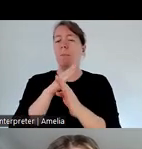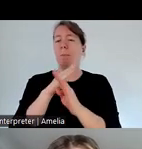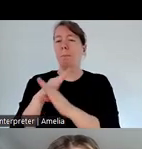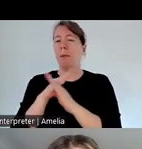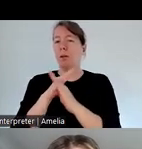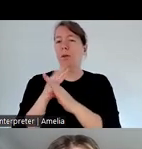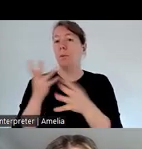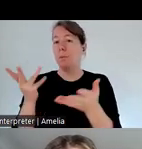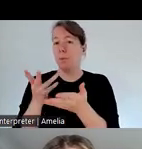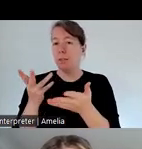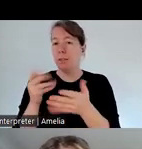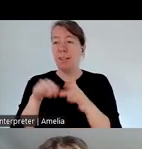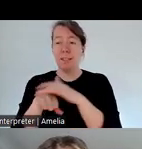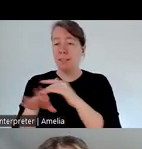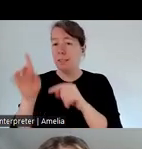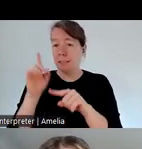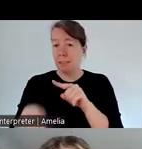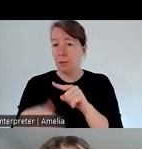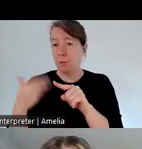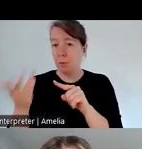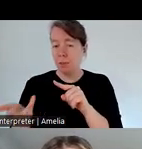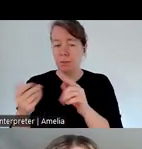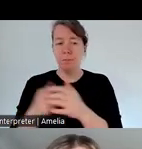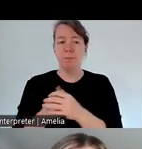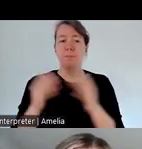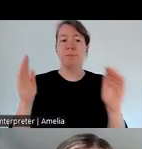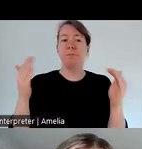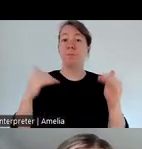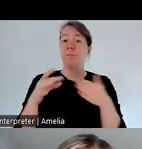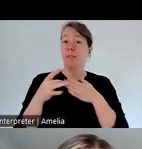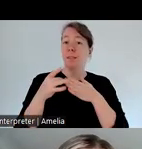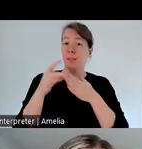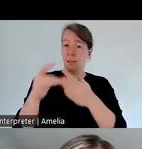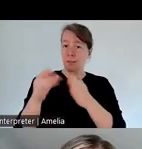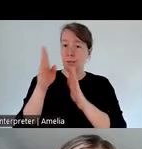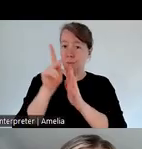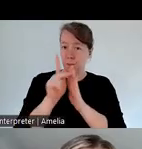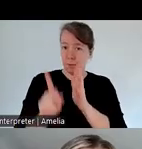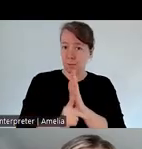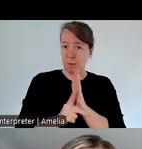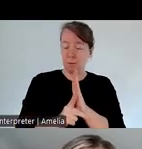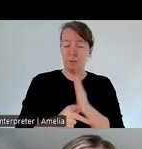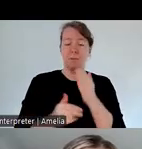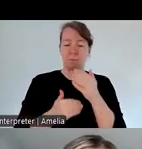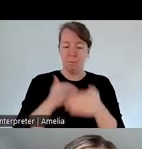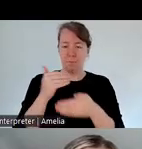Um, there's a section for guiding principles, which includes any